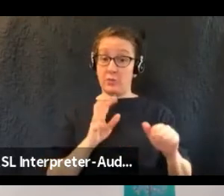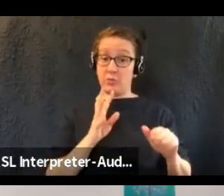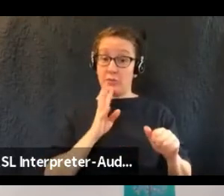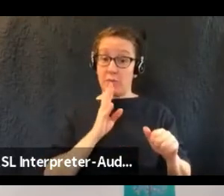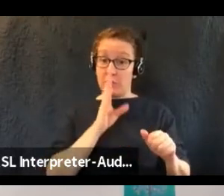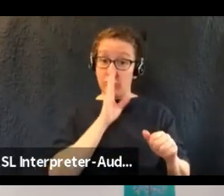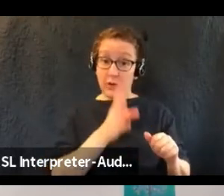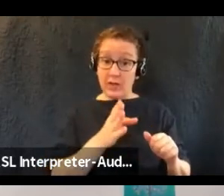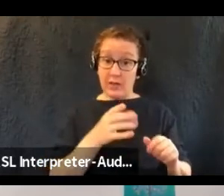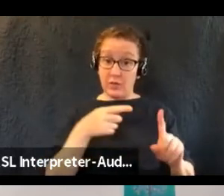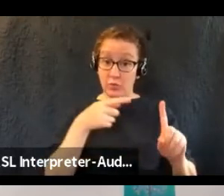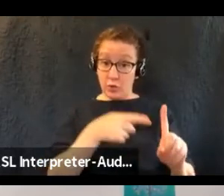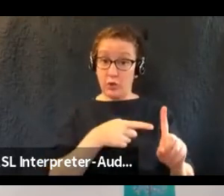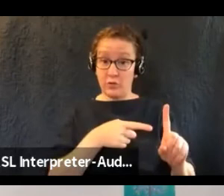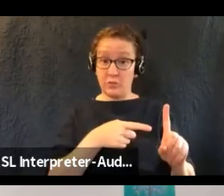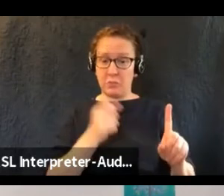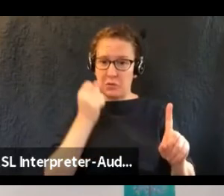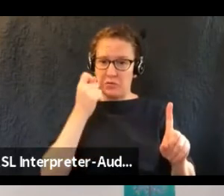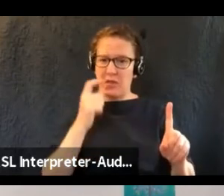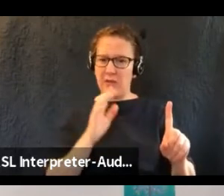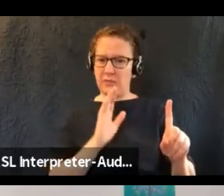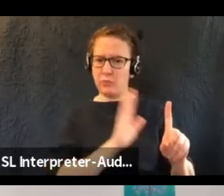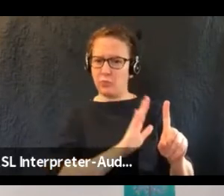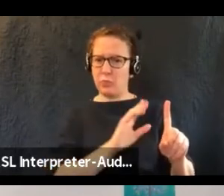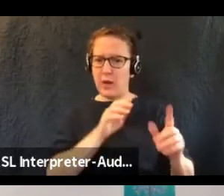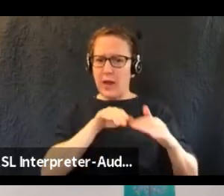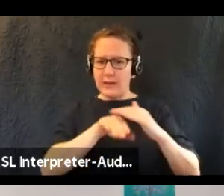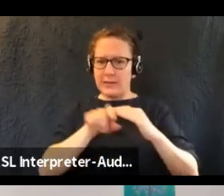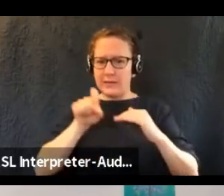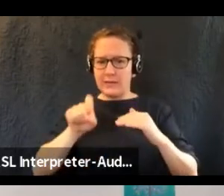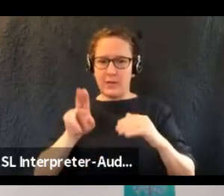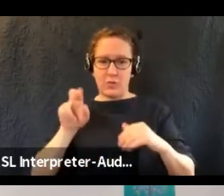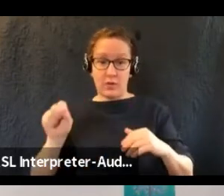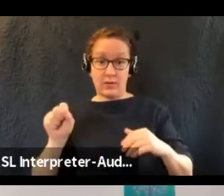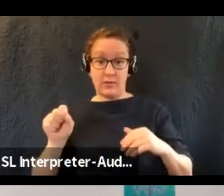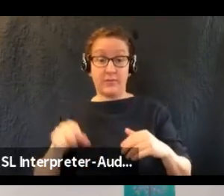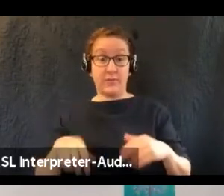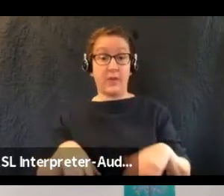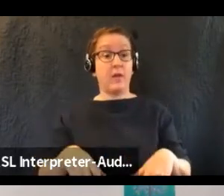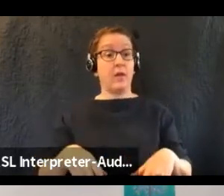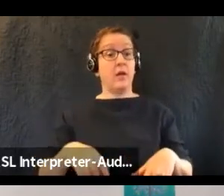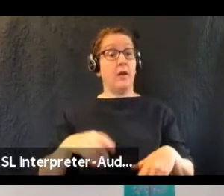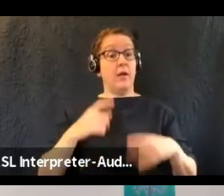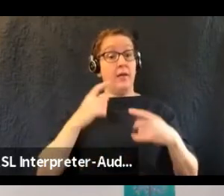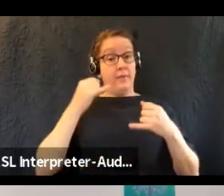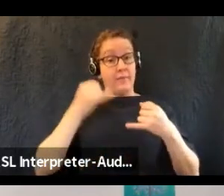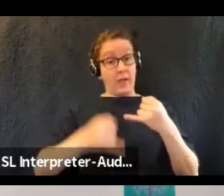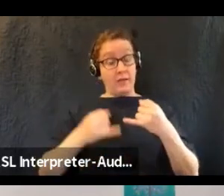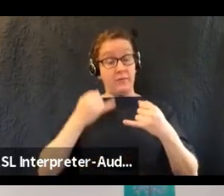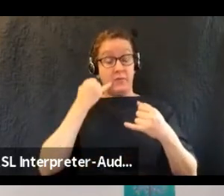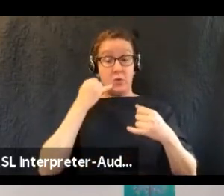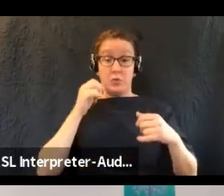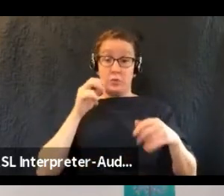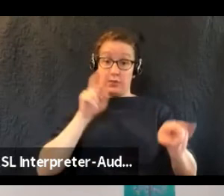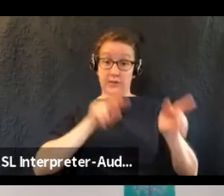understand her access needs in the U.S. Finally, once you have assessed the participant's needs, you will need to follow appropriate